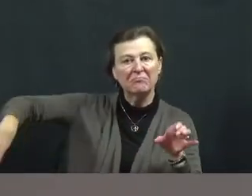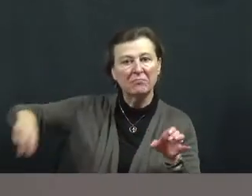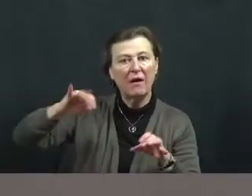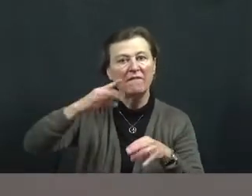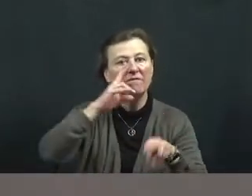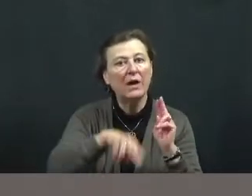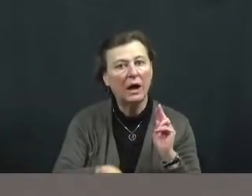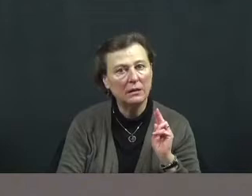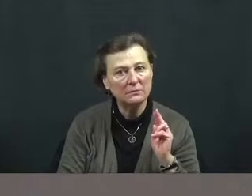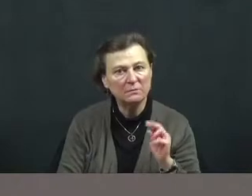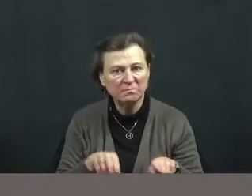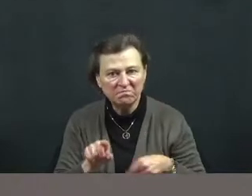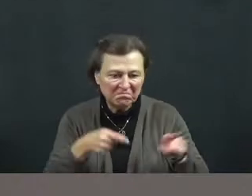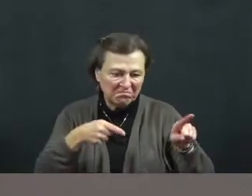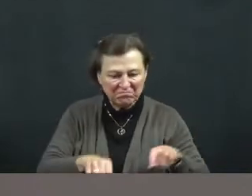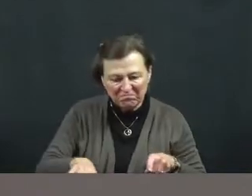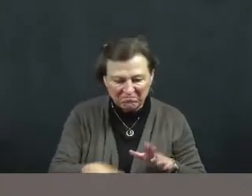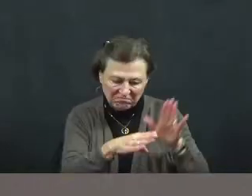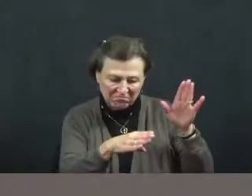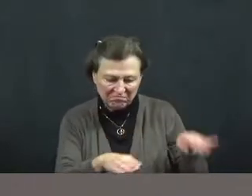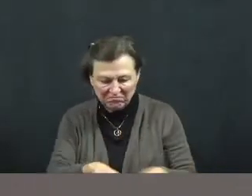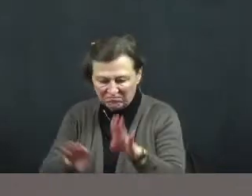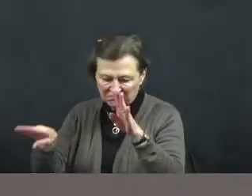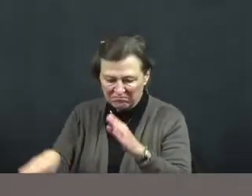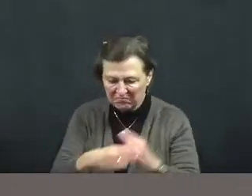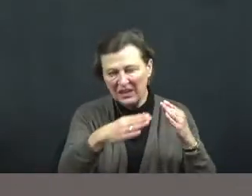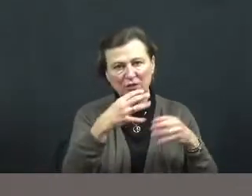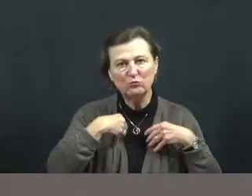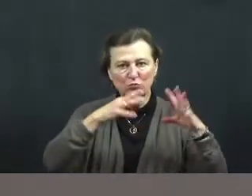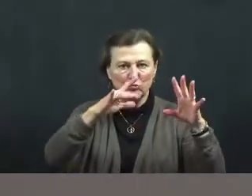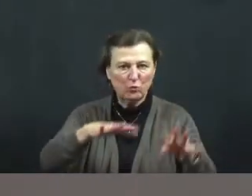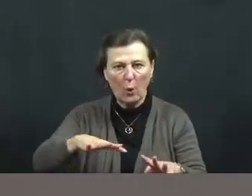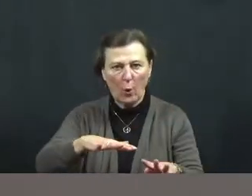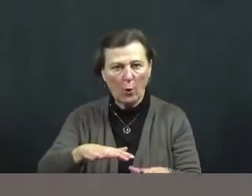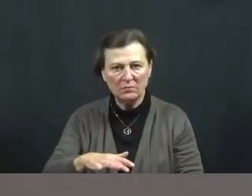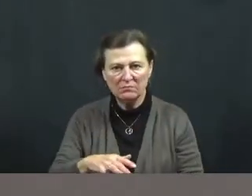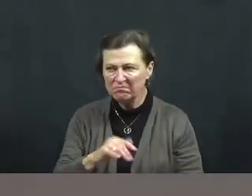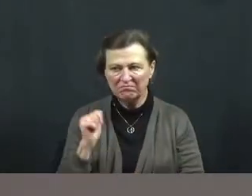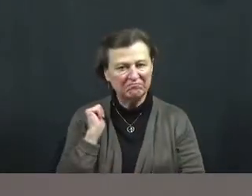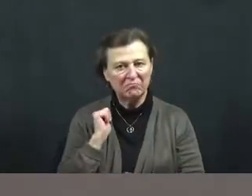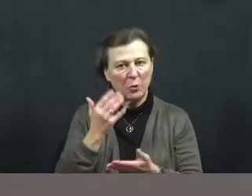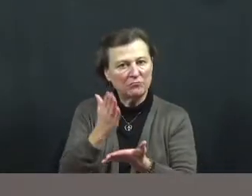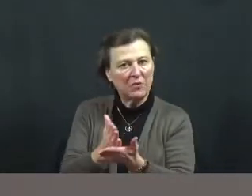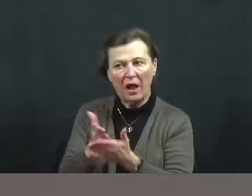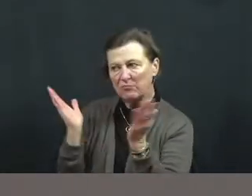He walked on, kicking snow clumps, without stopping to talk to his friends.